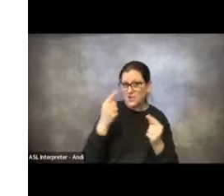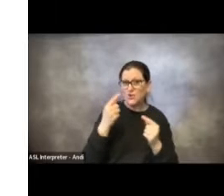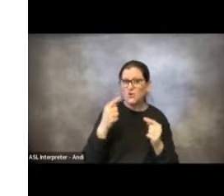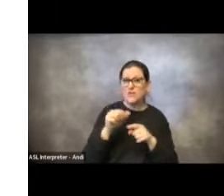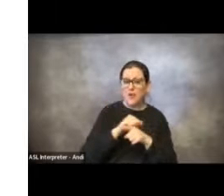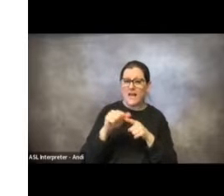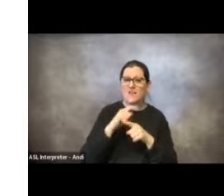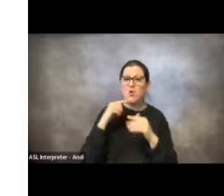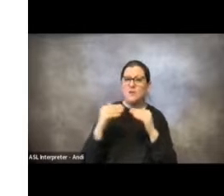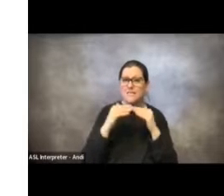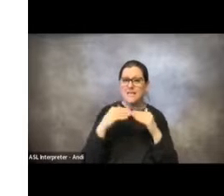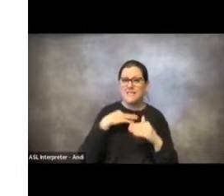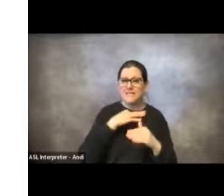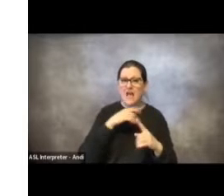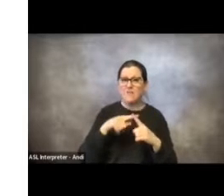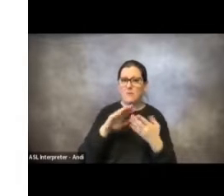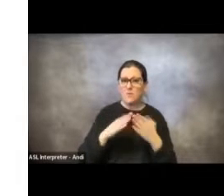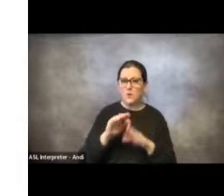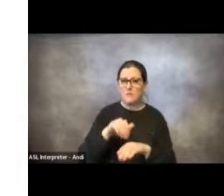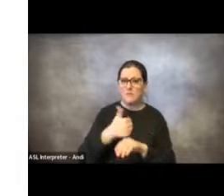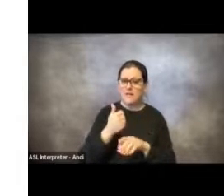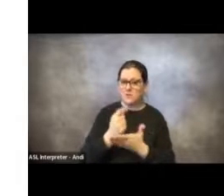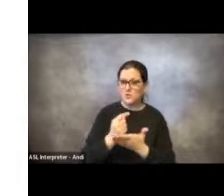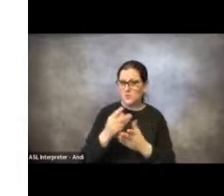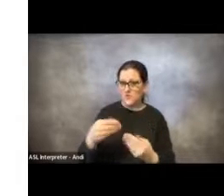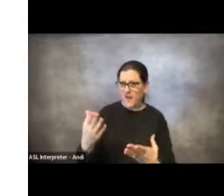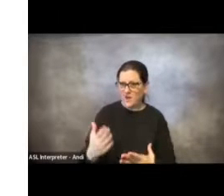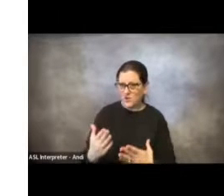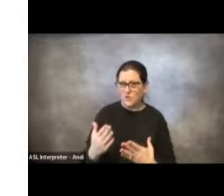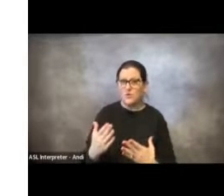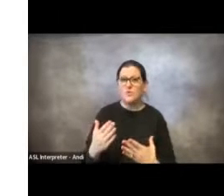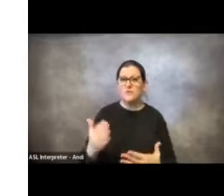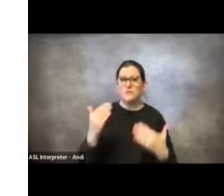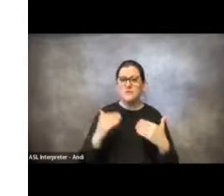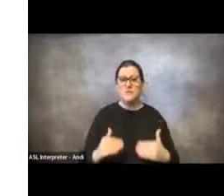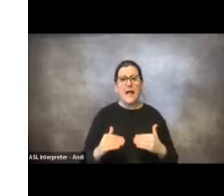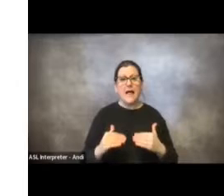based treatment providers, and then develop or peer support to